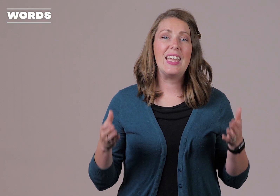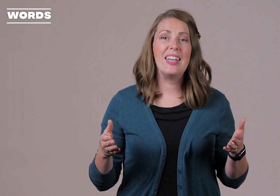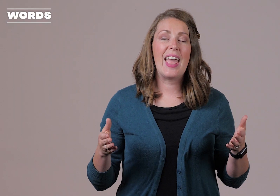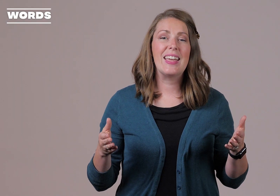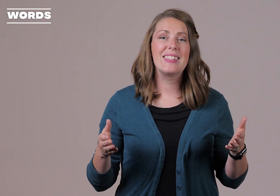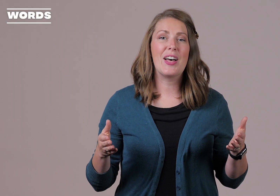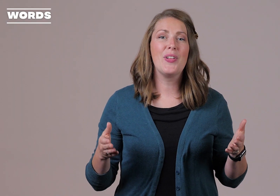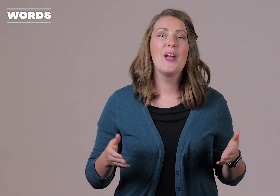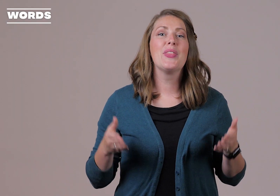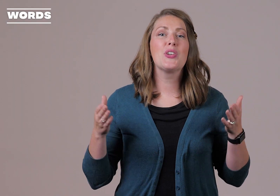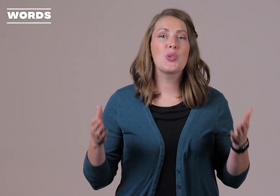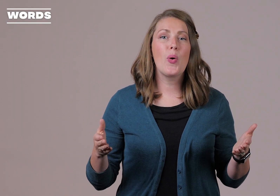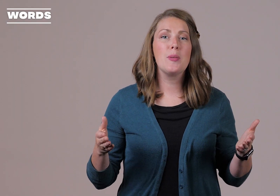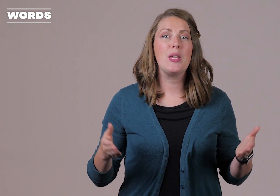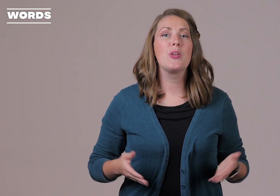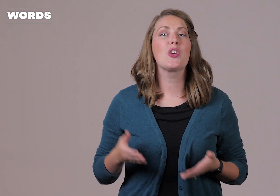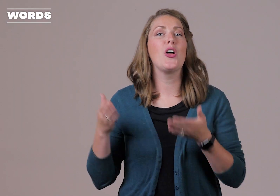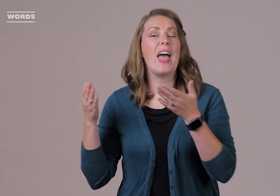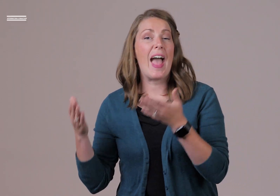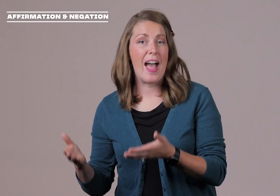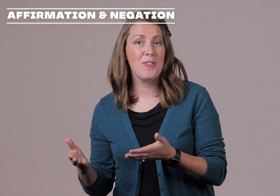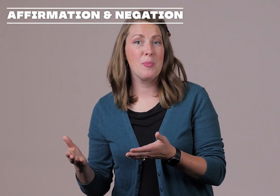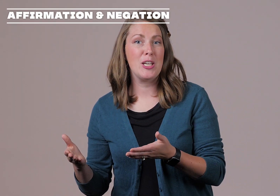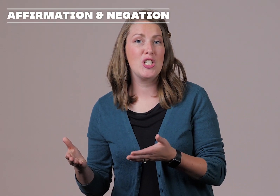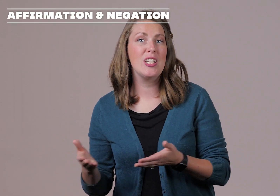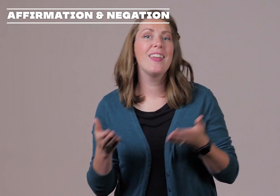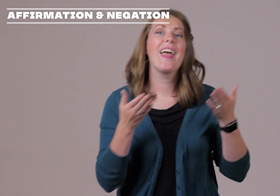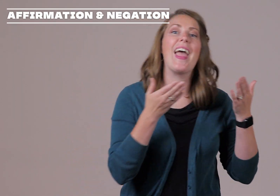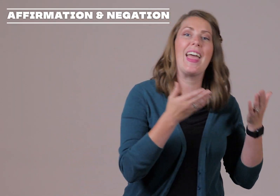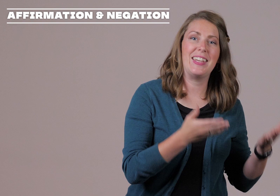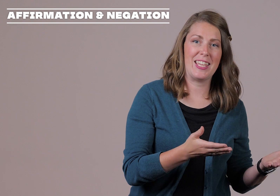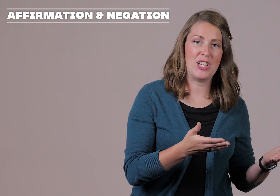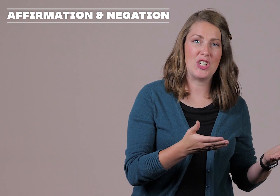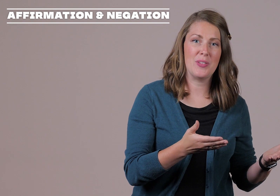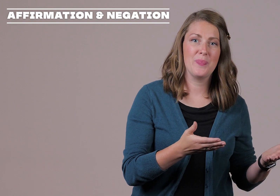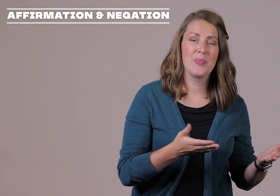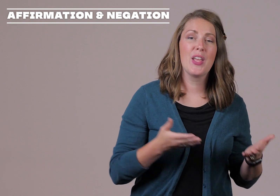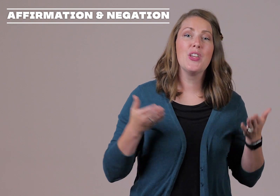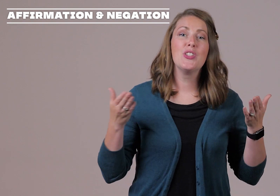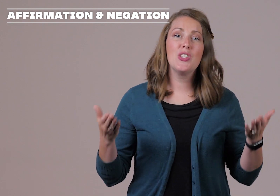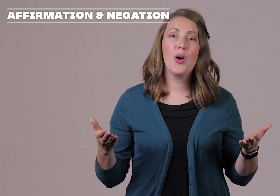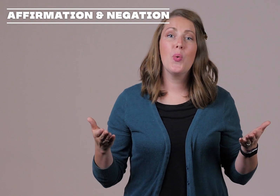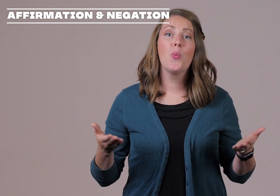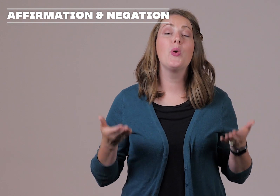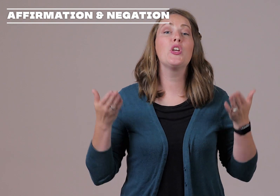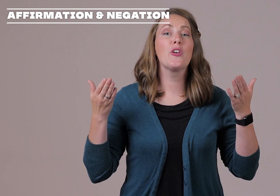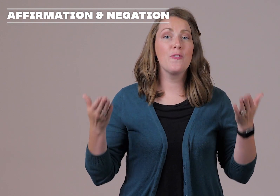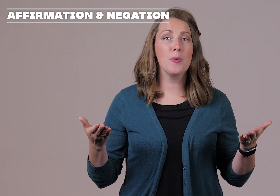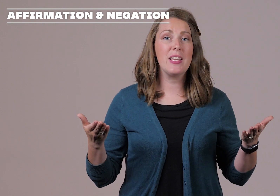In ASL there's going to be what's called affirmation and negation, so when you're affirming